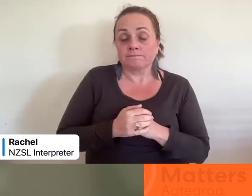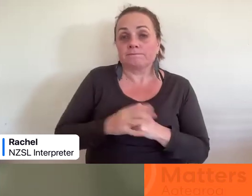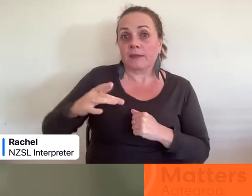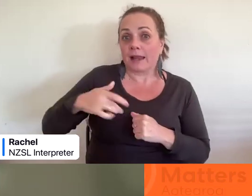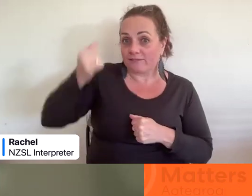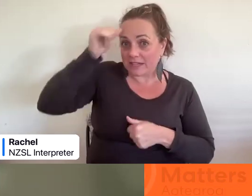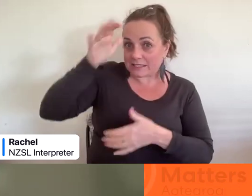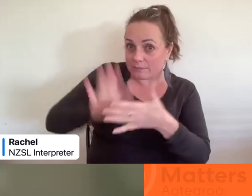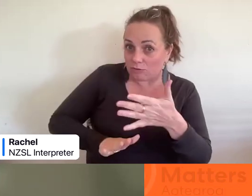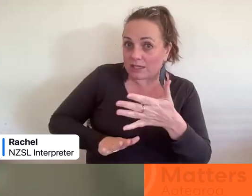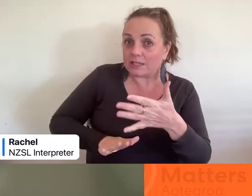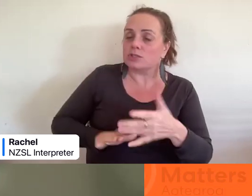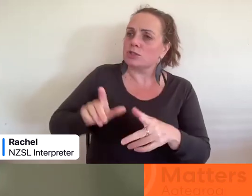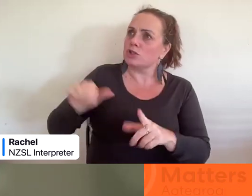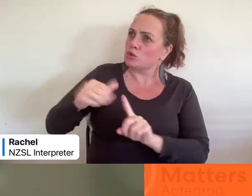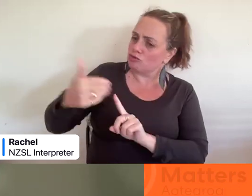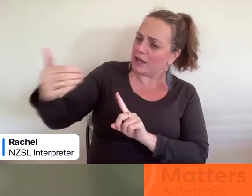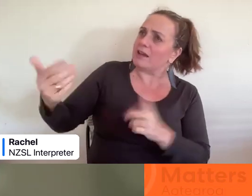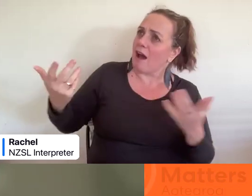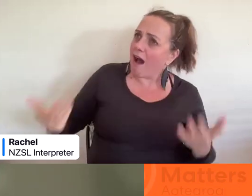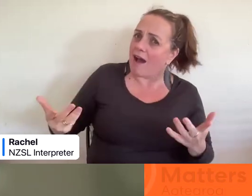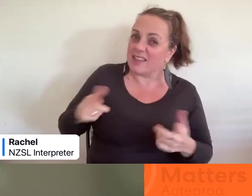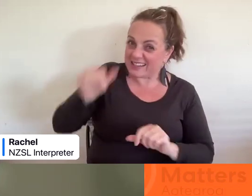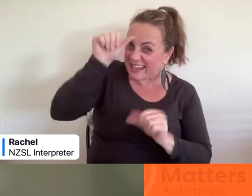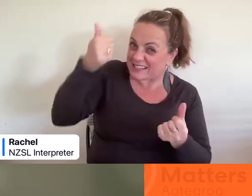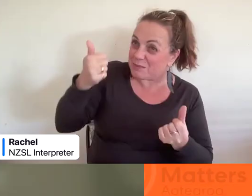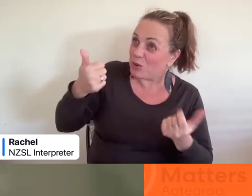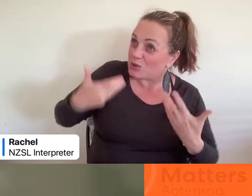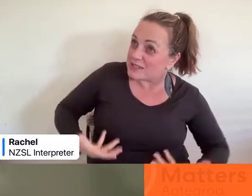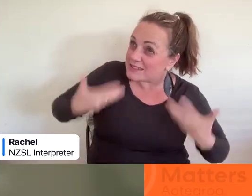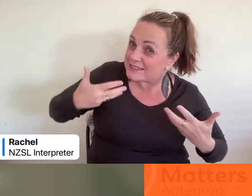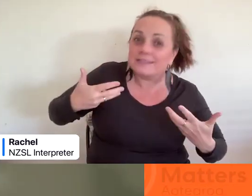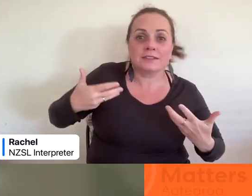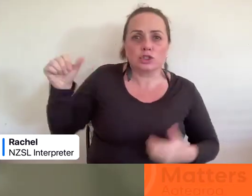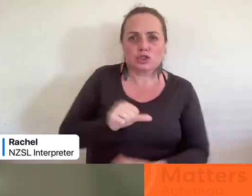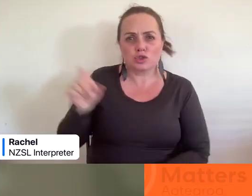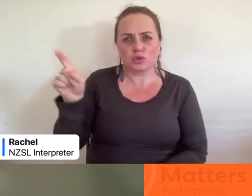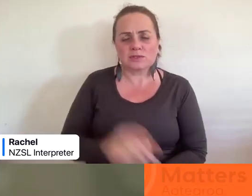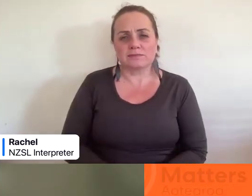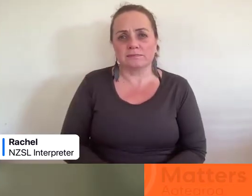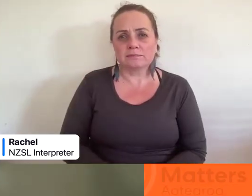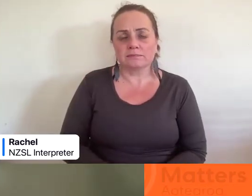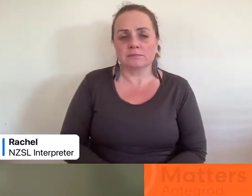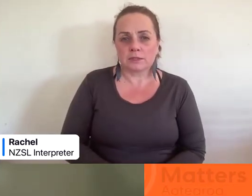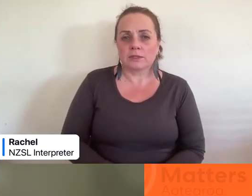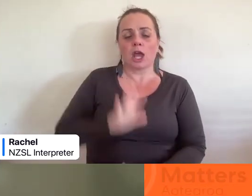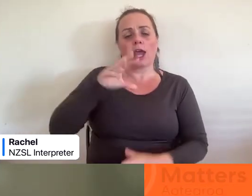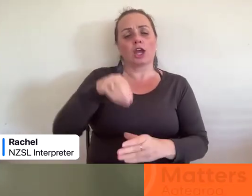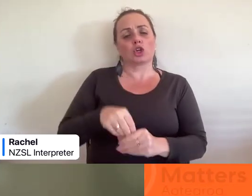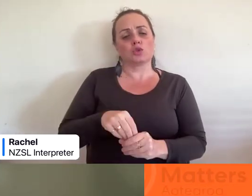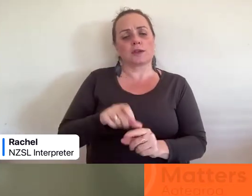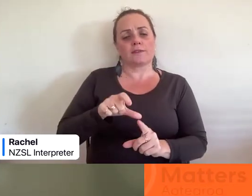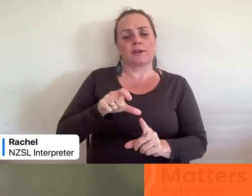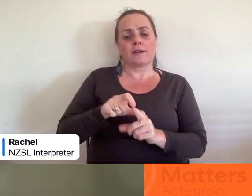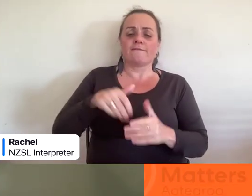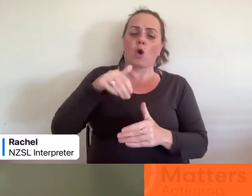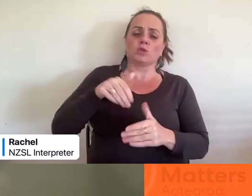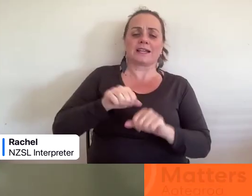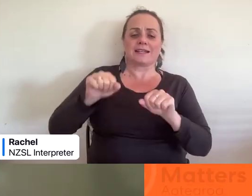be recognised as a legitimate form of expertise. What would an inclusive democracy look like? Well,